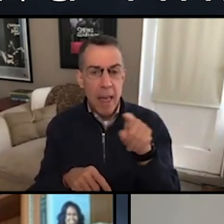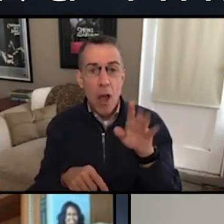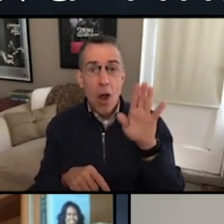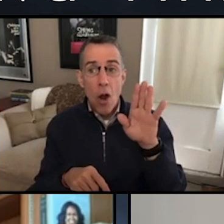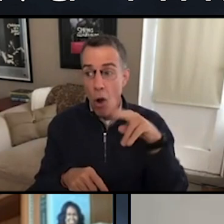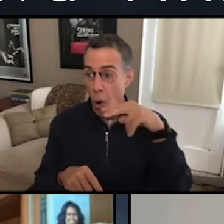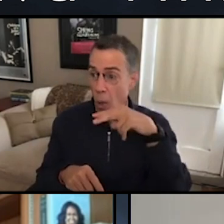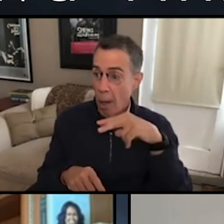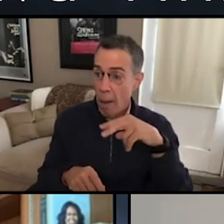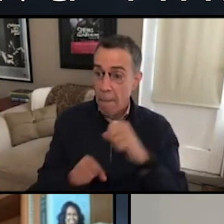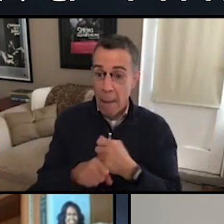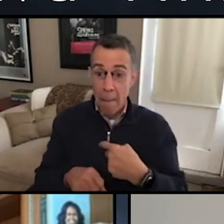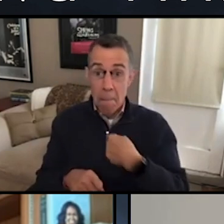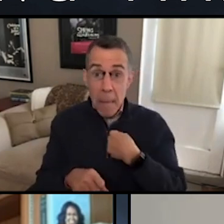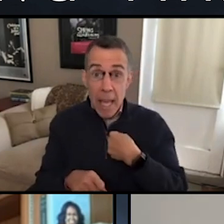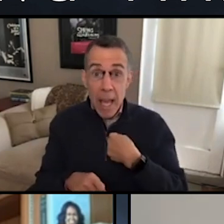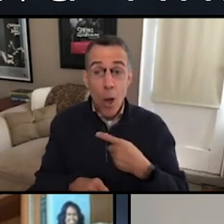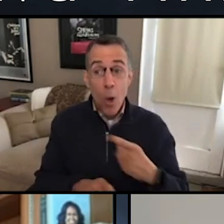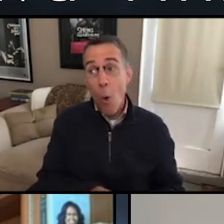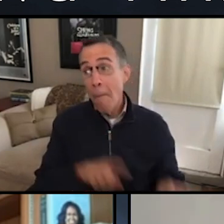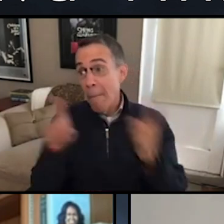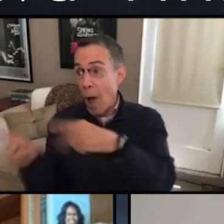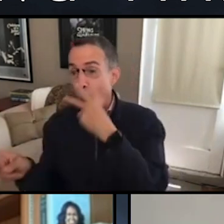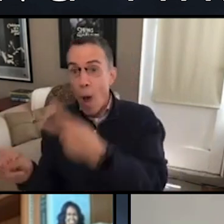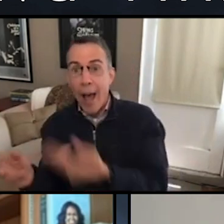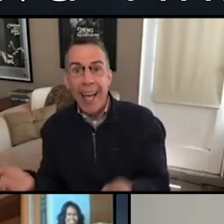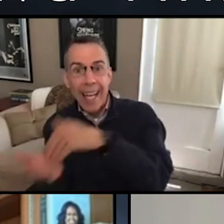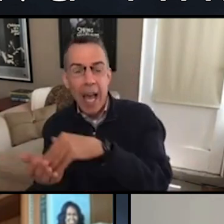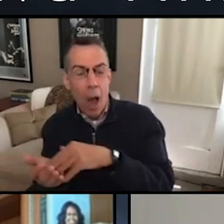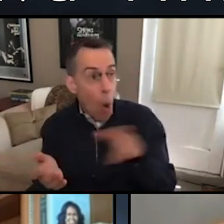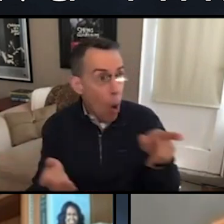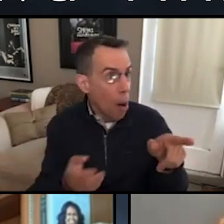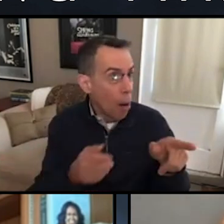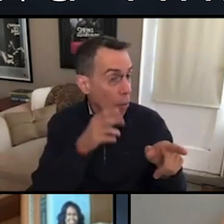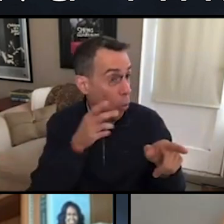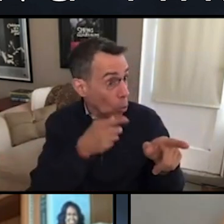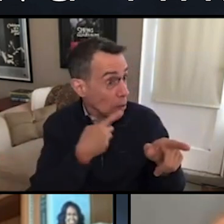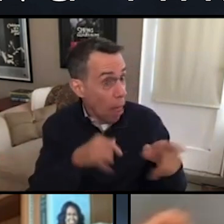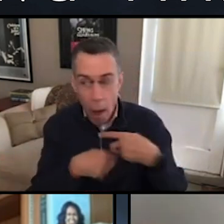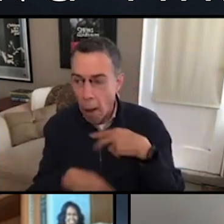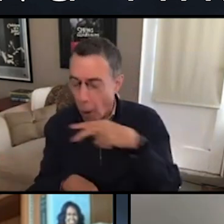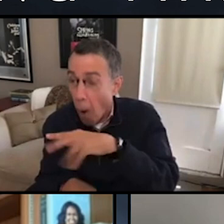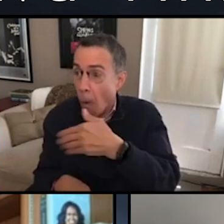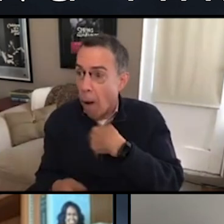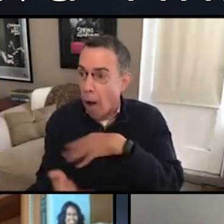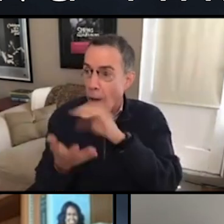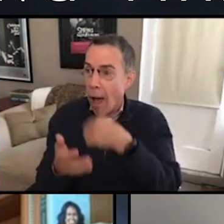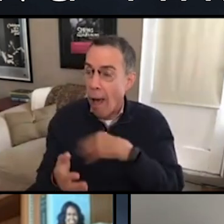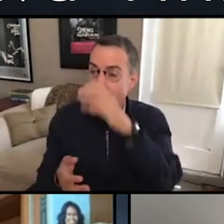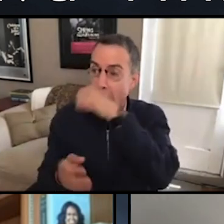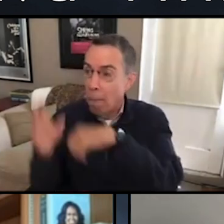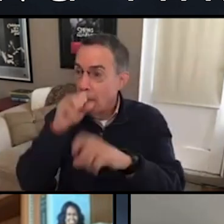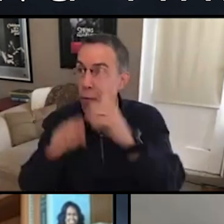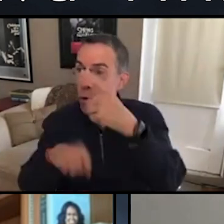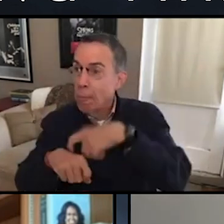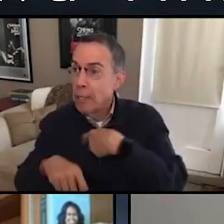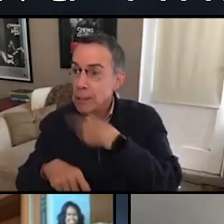me had to go back and watch the film. Like, "oh, like I didn't even, I probably didn't catch some of these things." Because sometimes when you